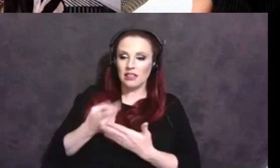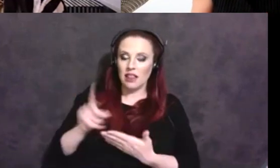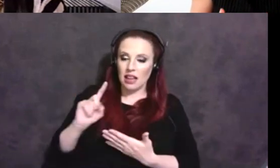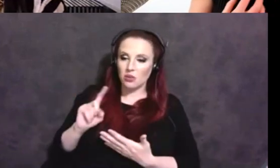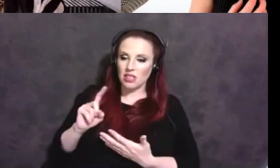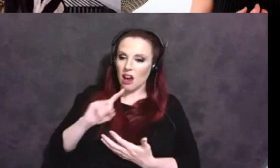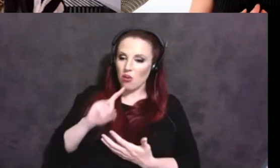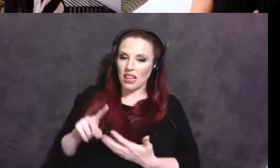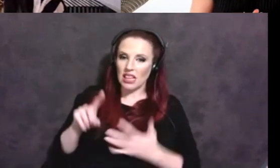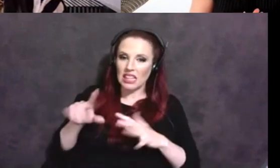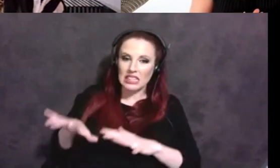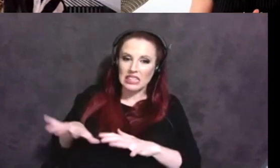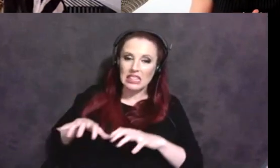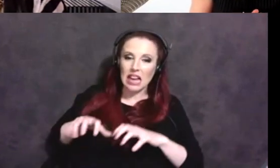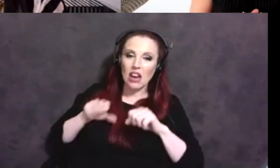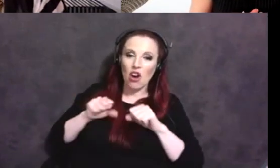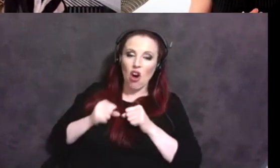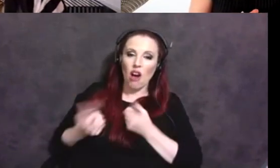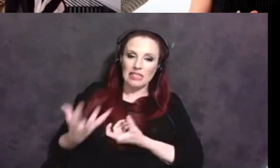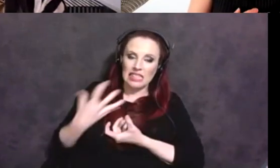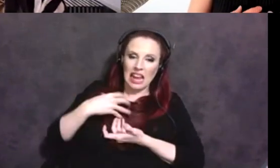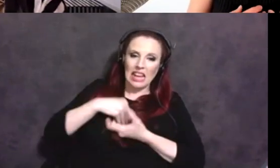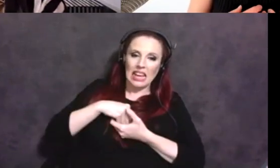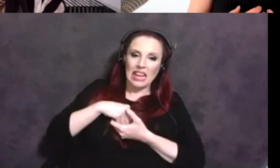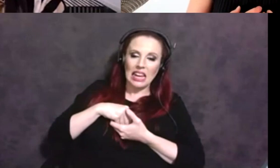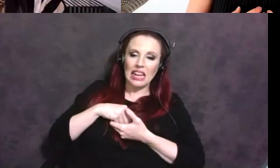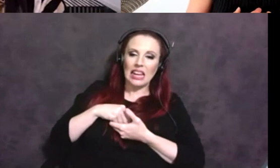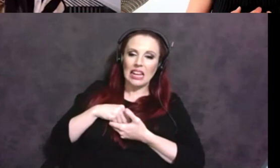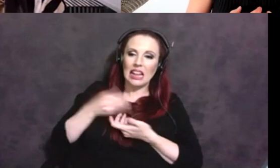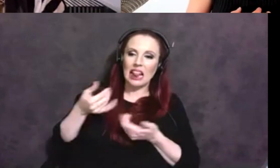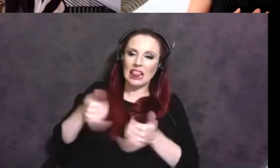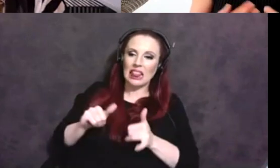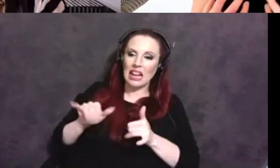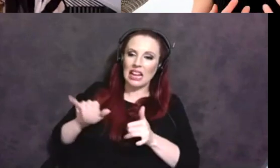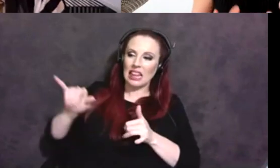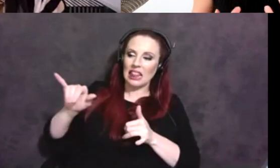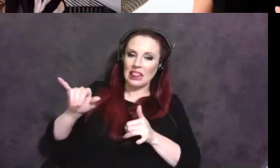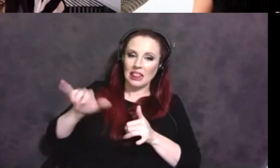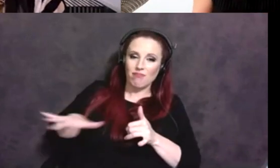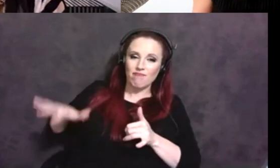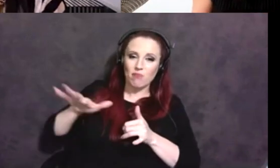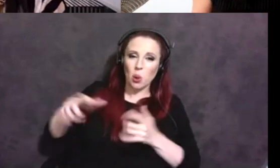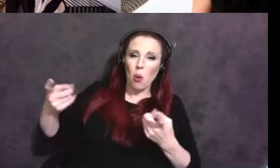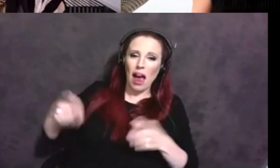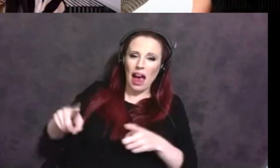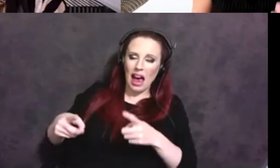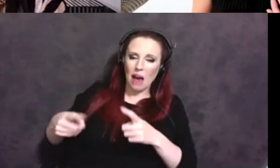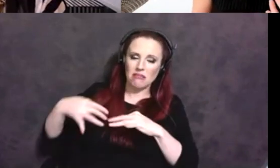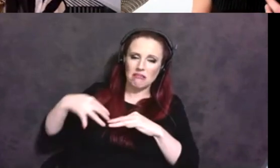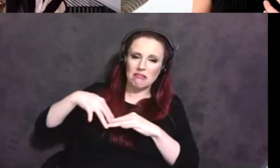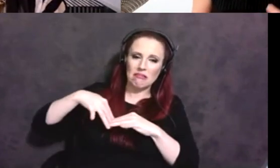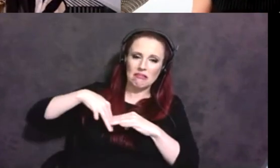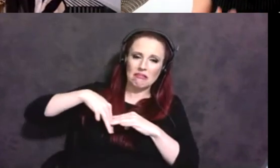also, as an ally, I certainly -- I realized at a certain point last week, I was really